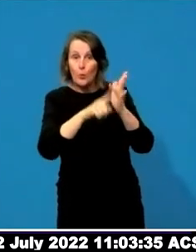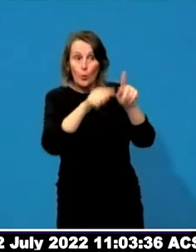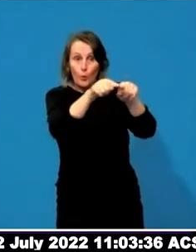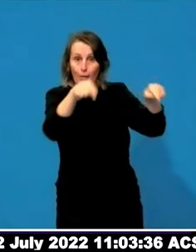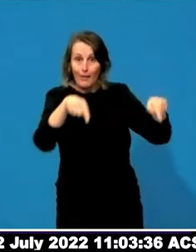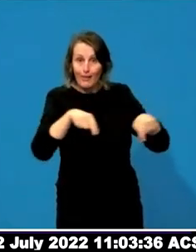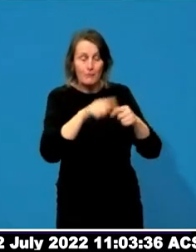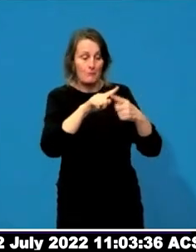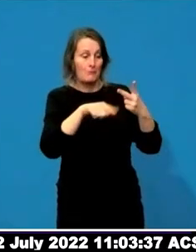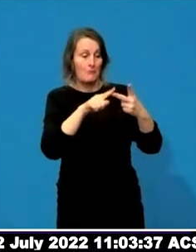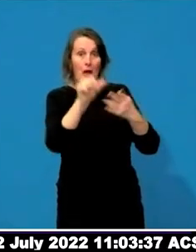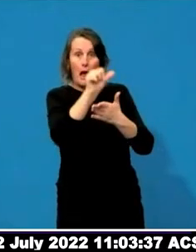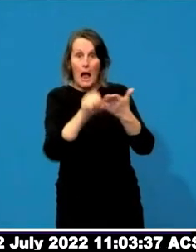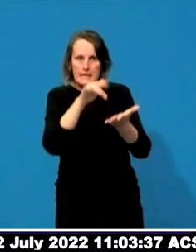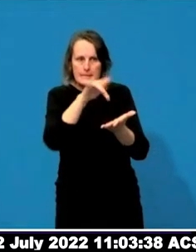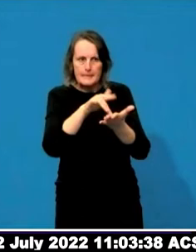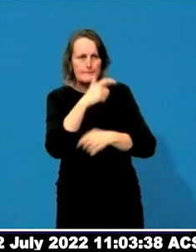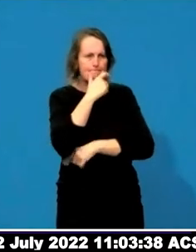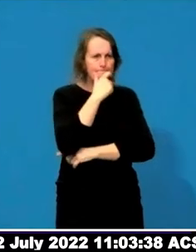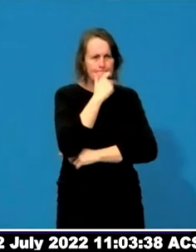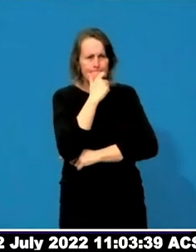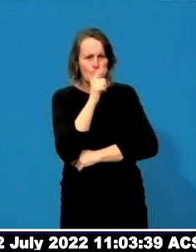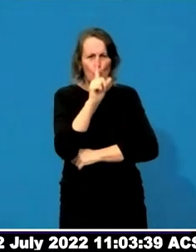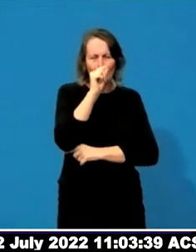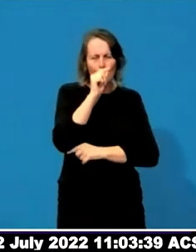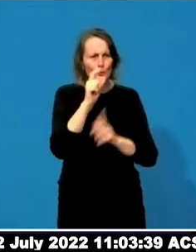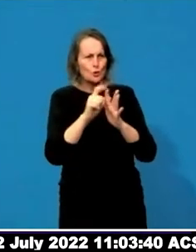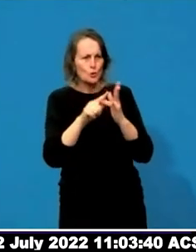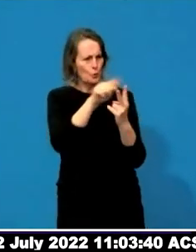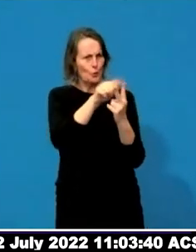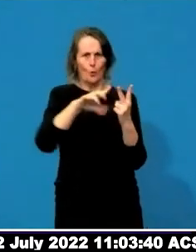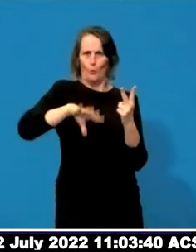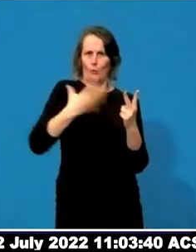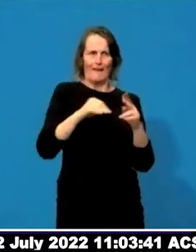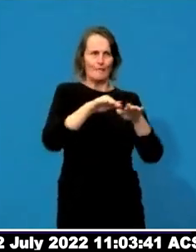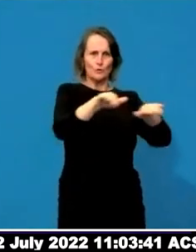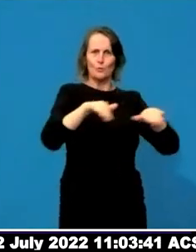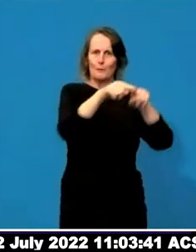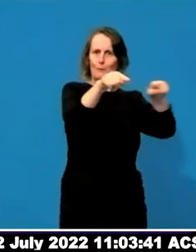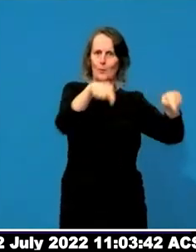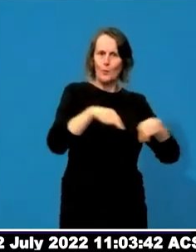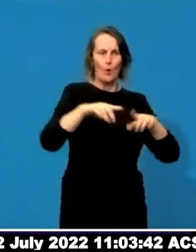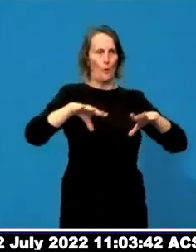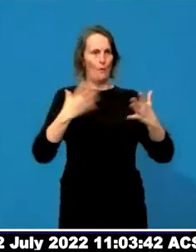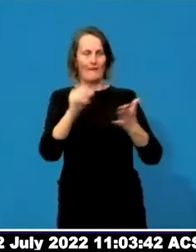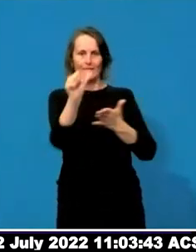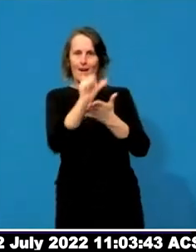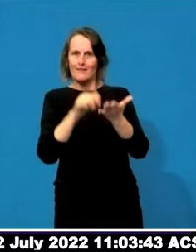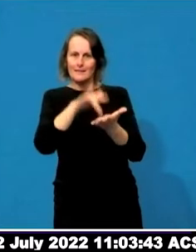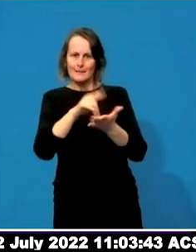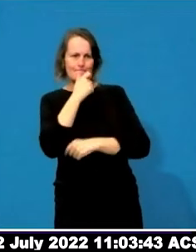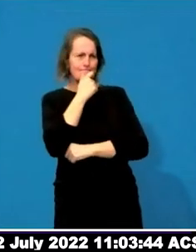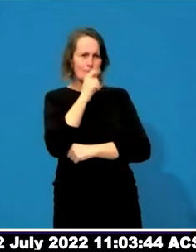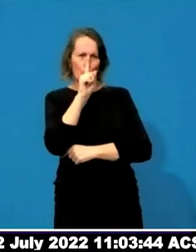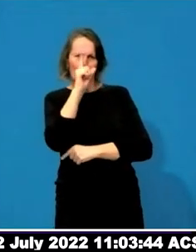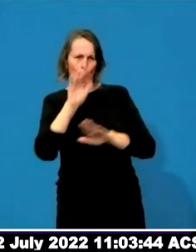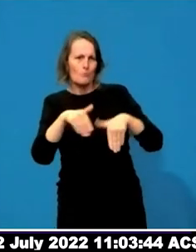how can we maximise those existing, you know, operations within a community